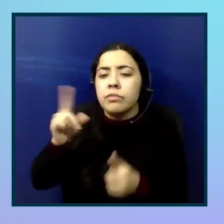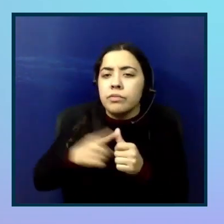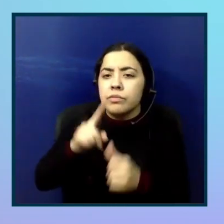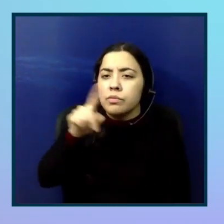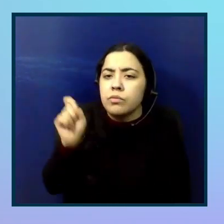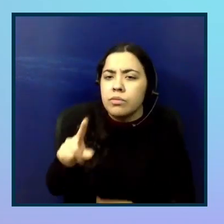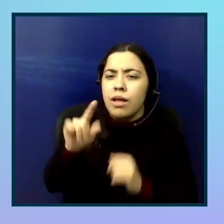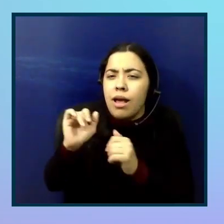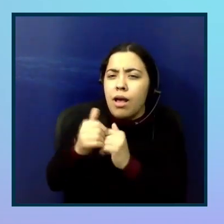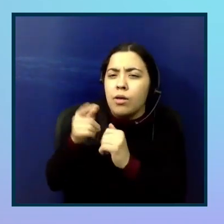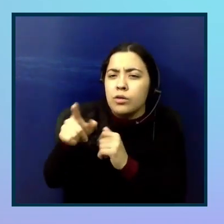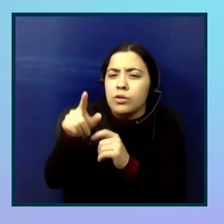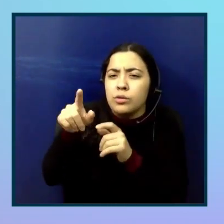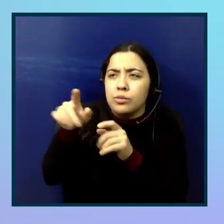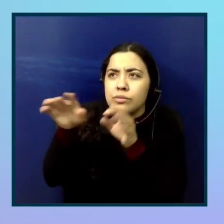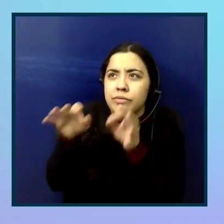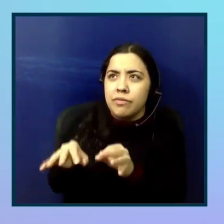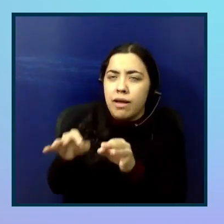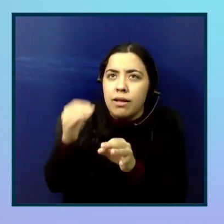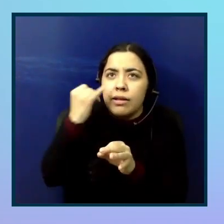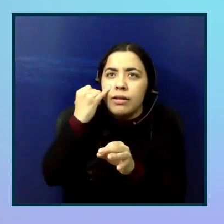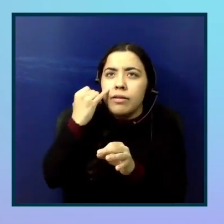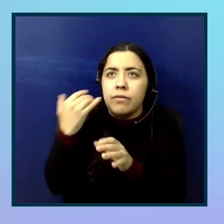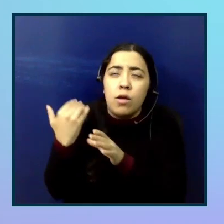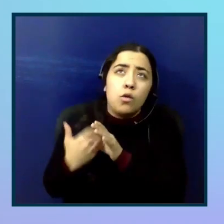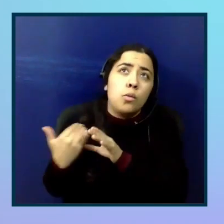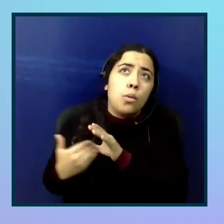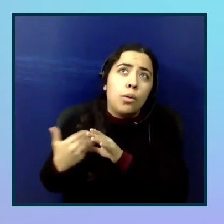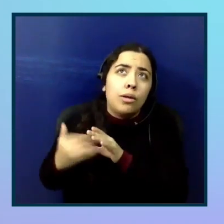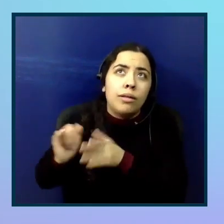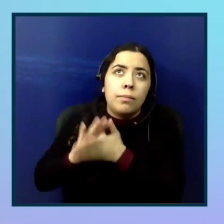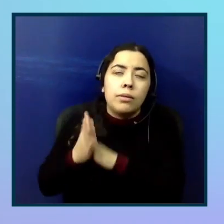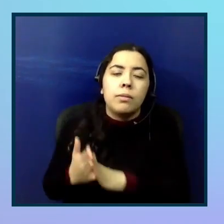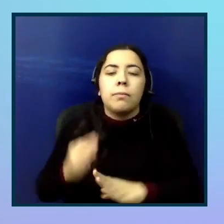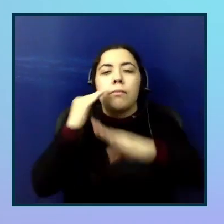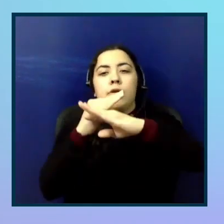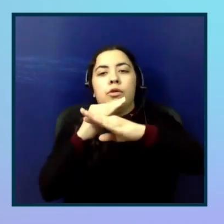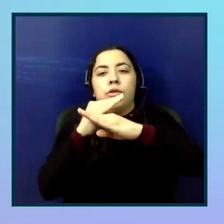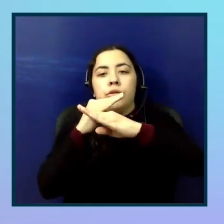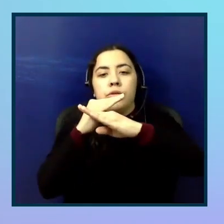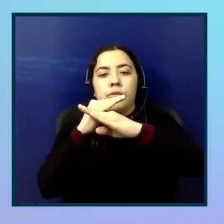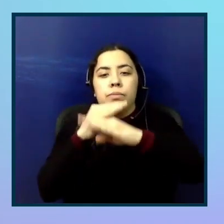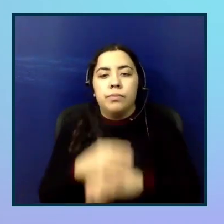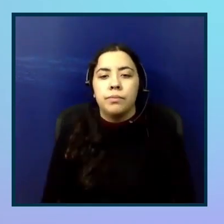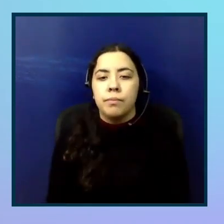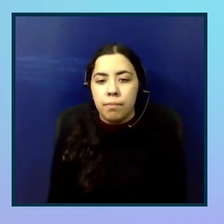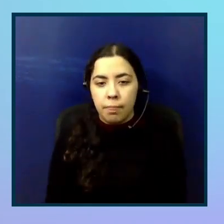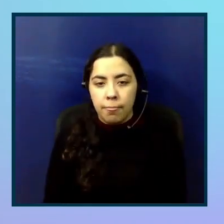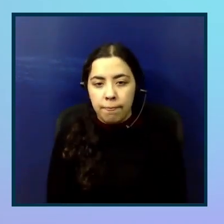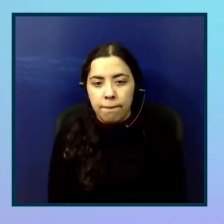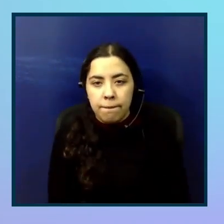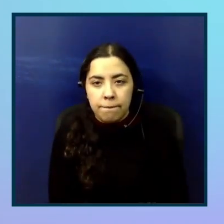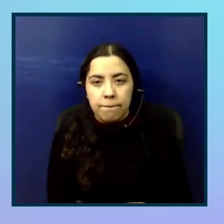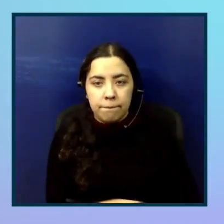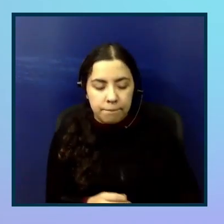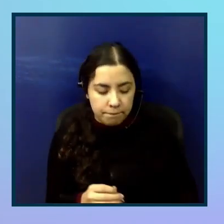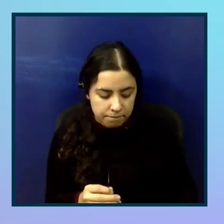where an annoyance becomes a barrier? Oh, I would not define that.